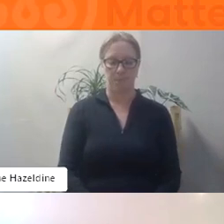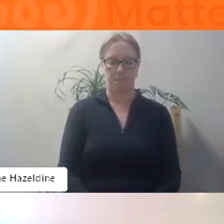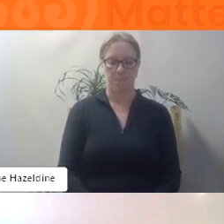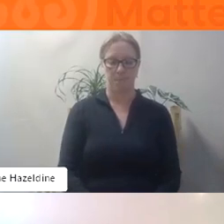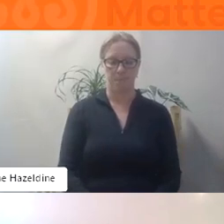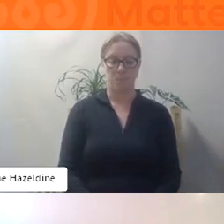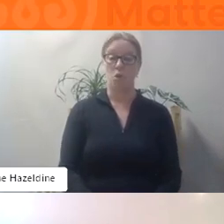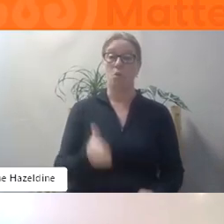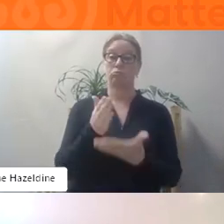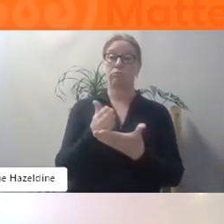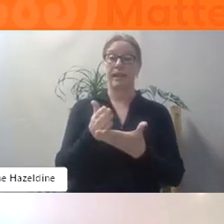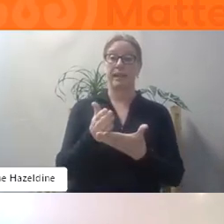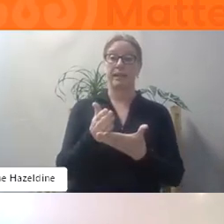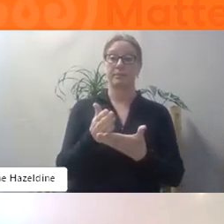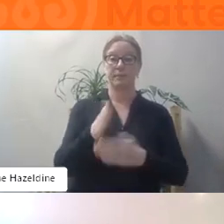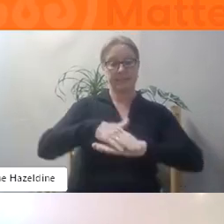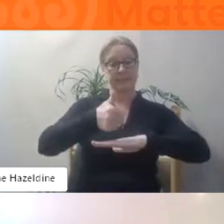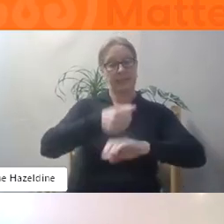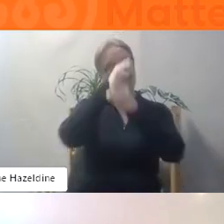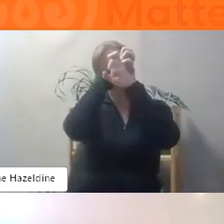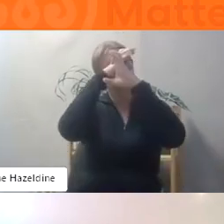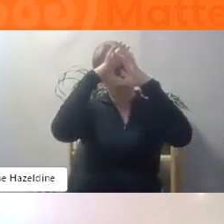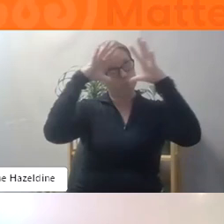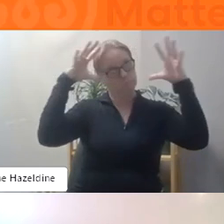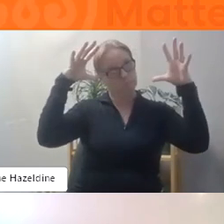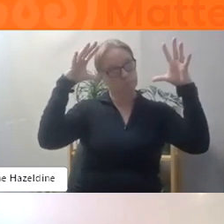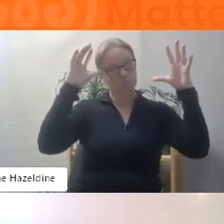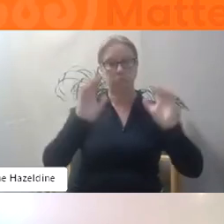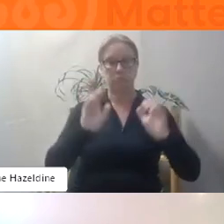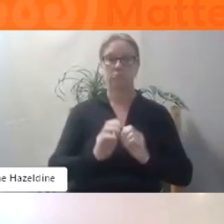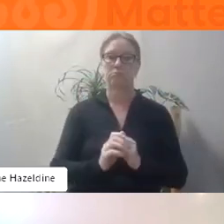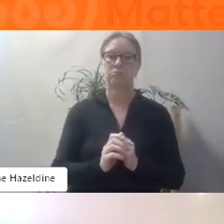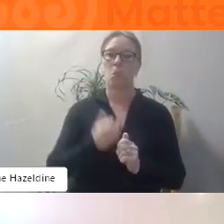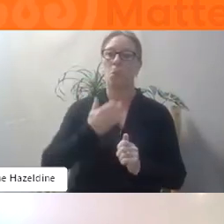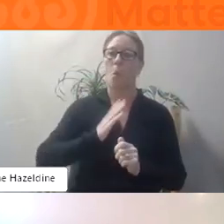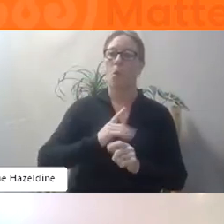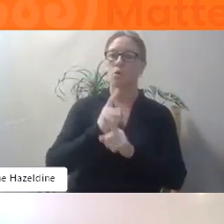the scene a little bit, we want to talk about technology tools